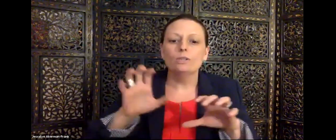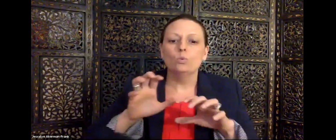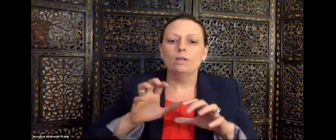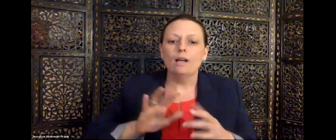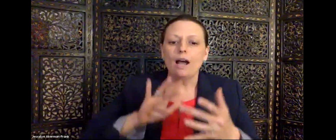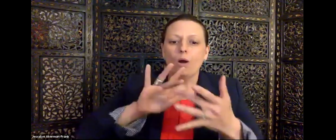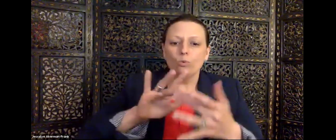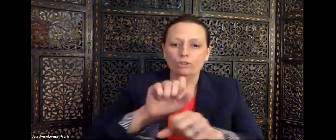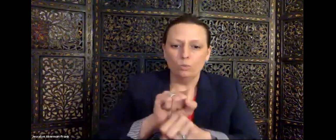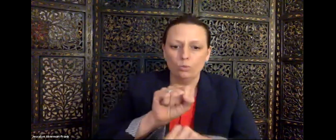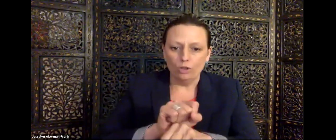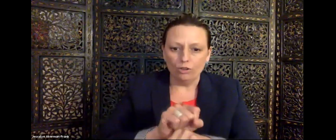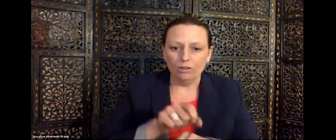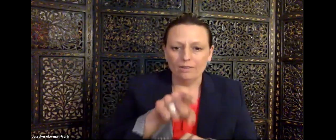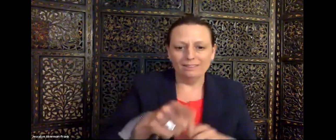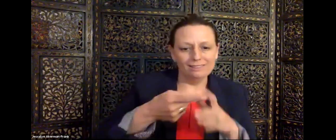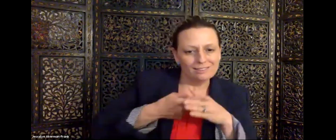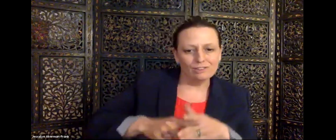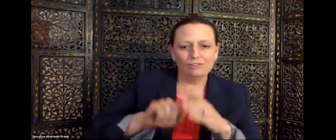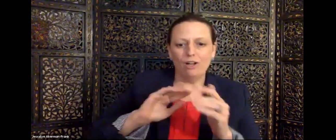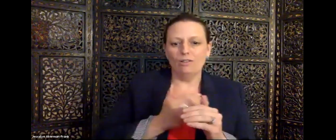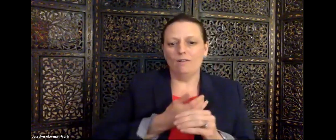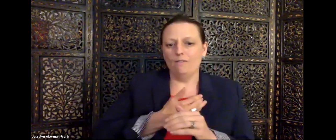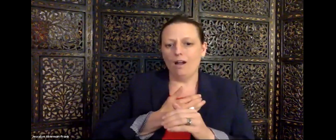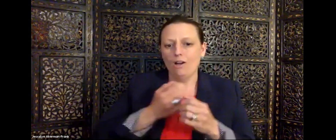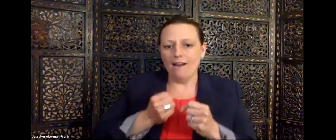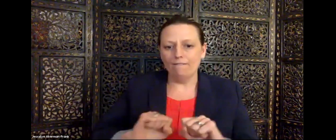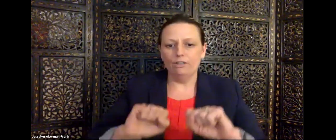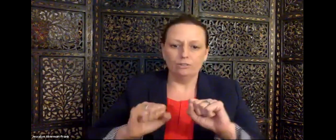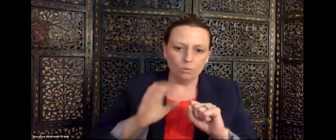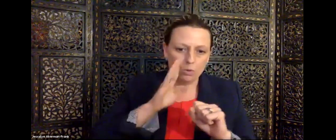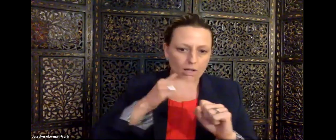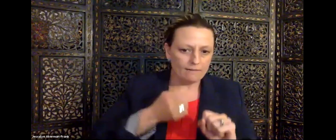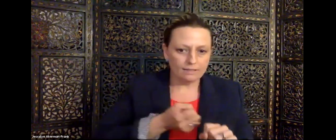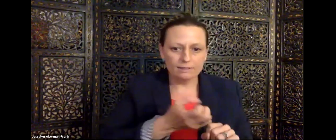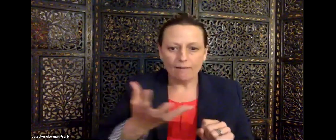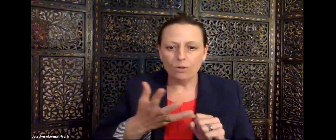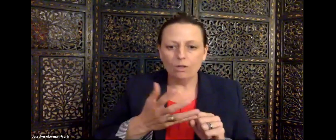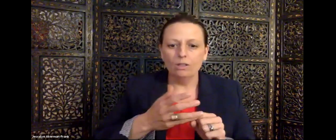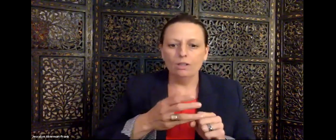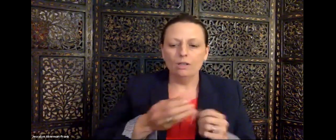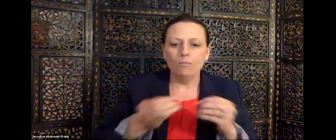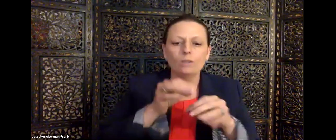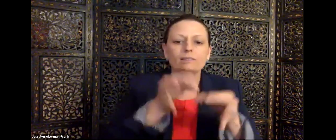So we have different groups that we're going to be reaching out to and working with this. So this is really just the start of our efforts.